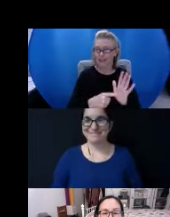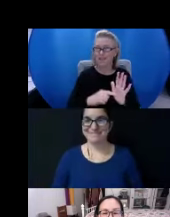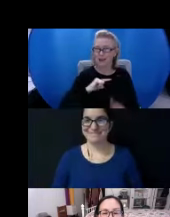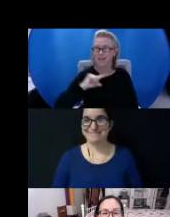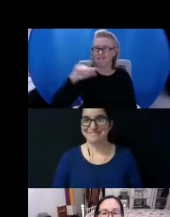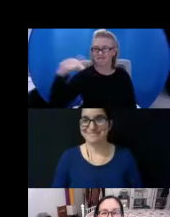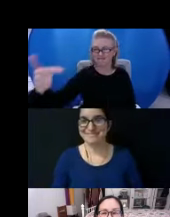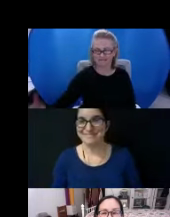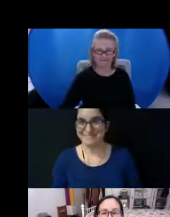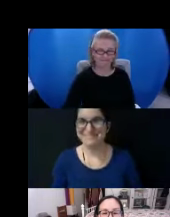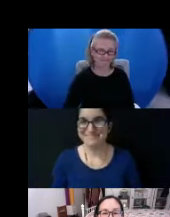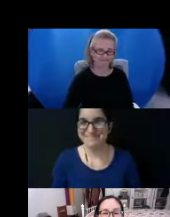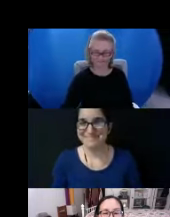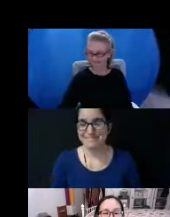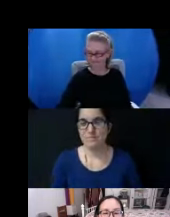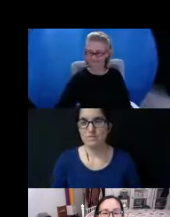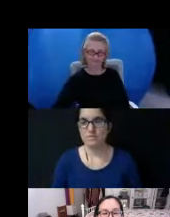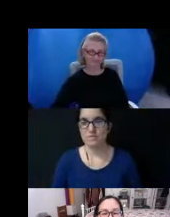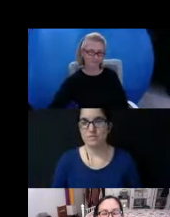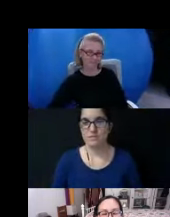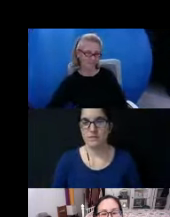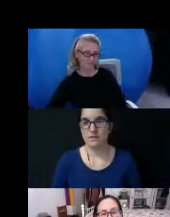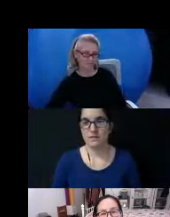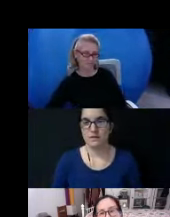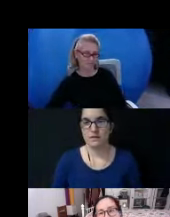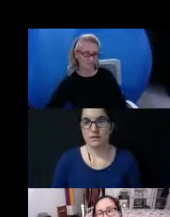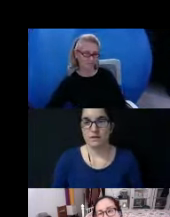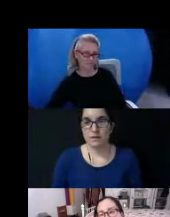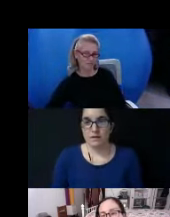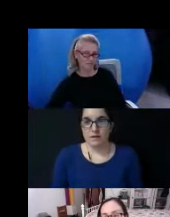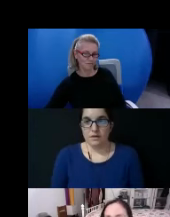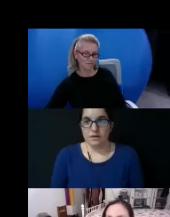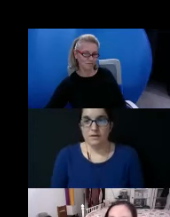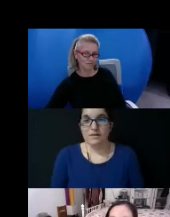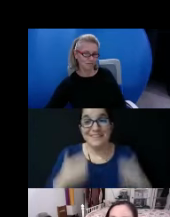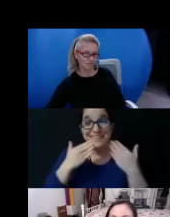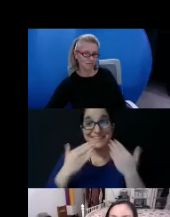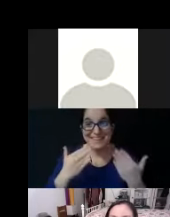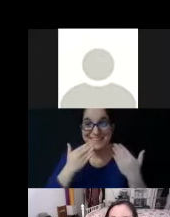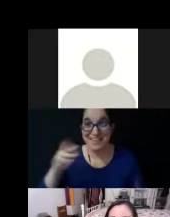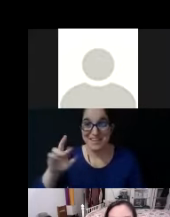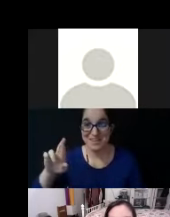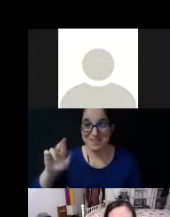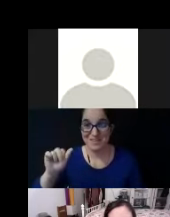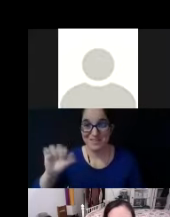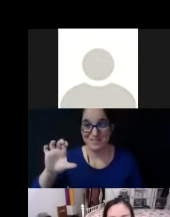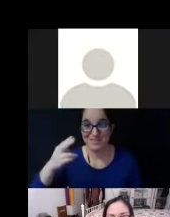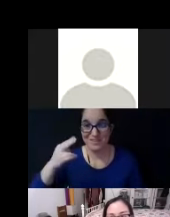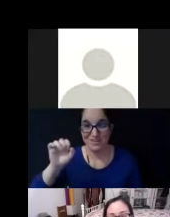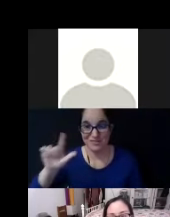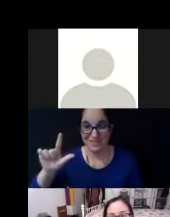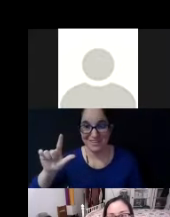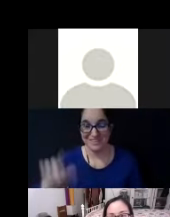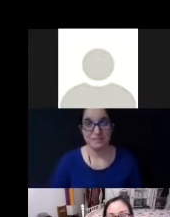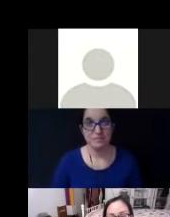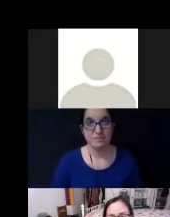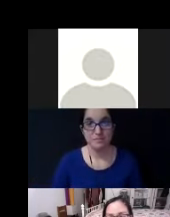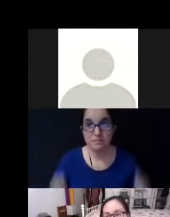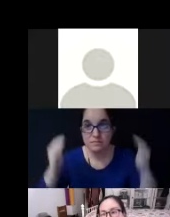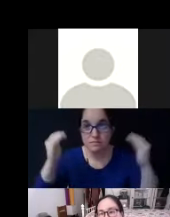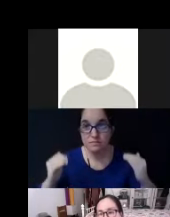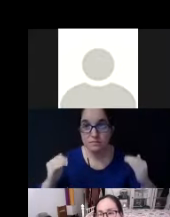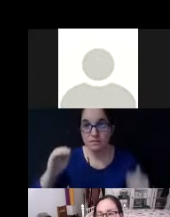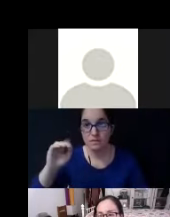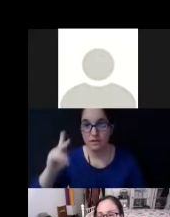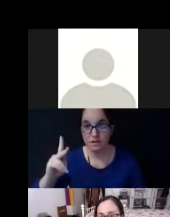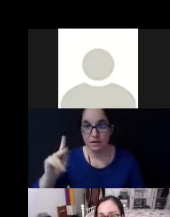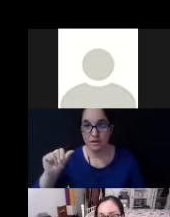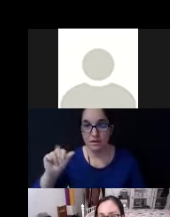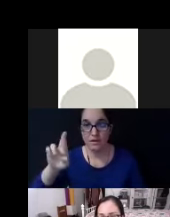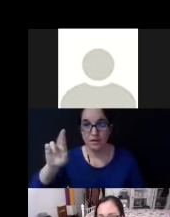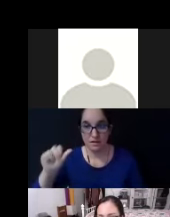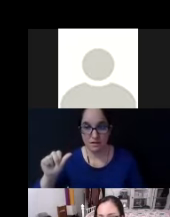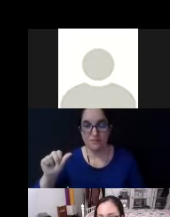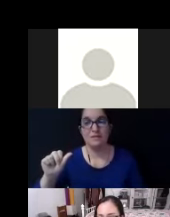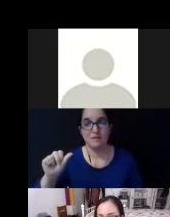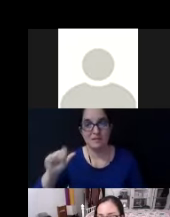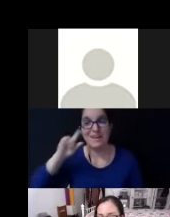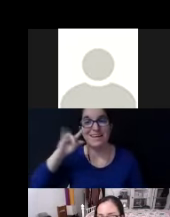her right now. Thank you. Thank you, Rachel. Thank you. It sounds from all of the presentations that